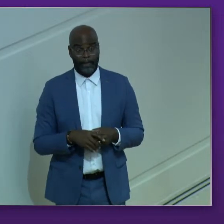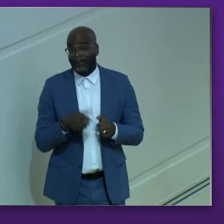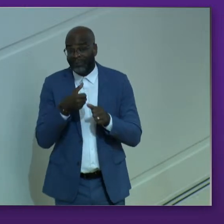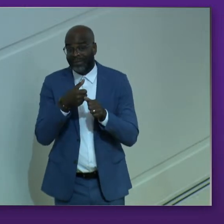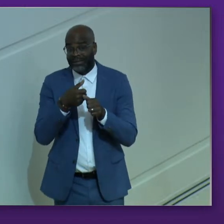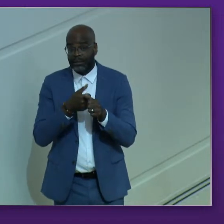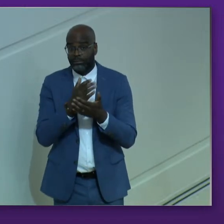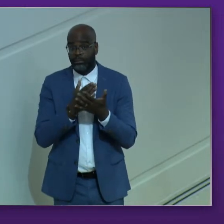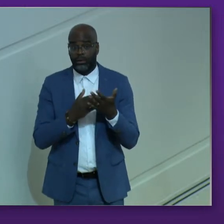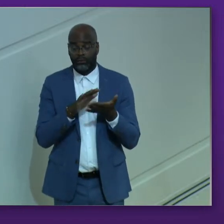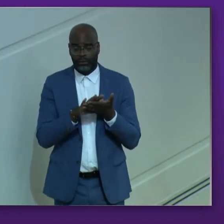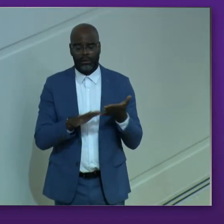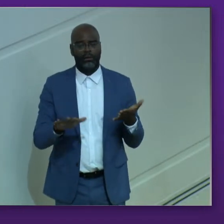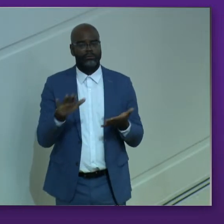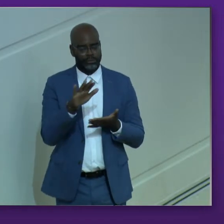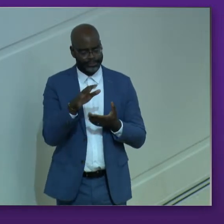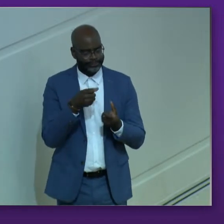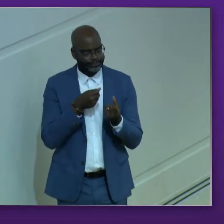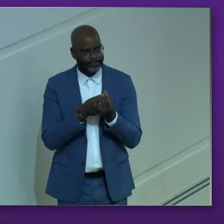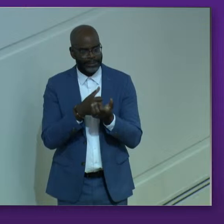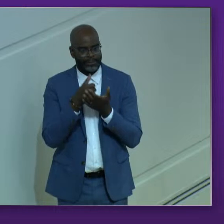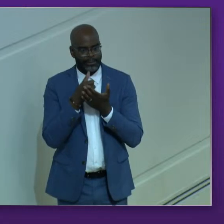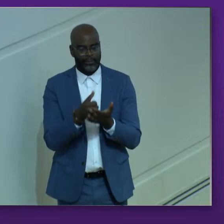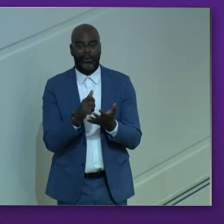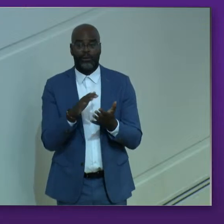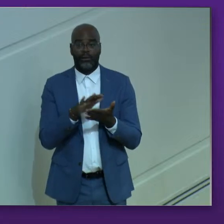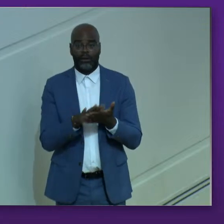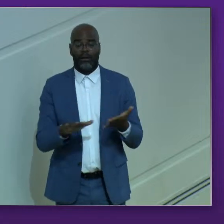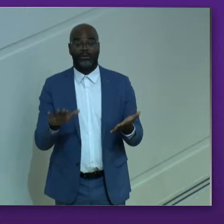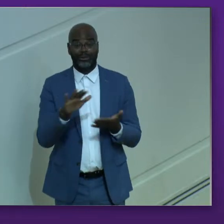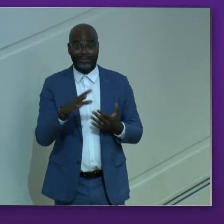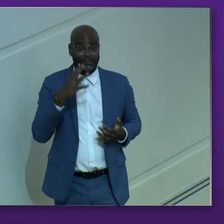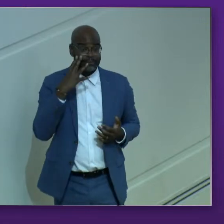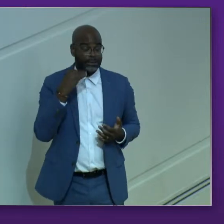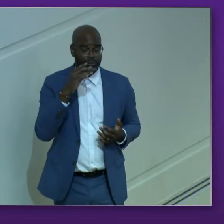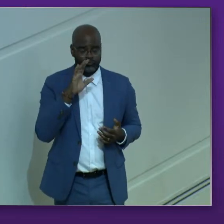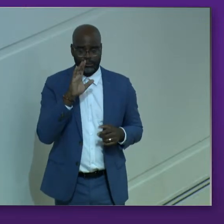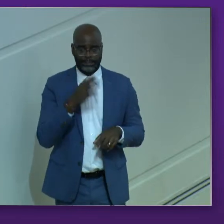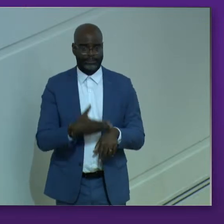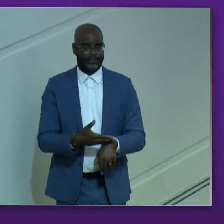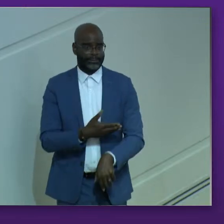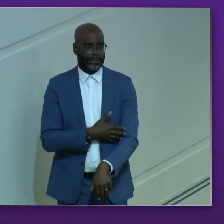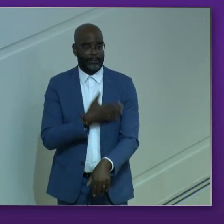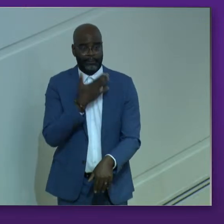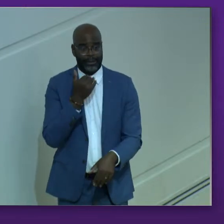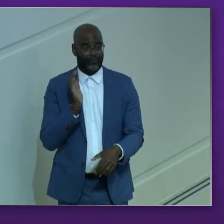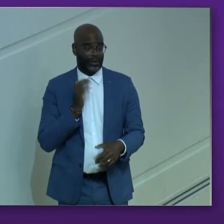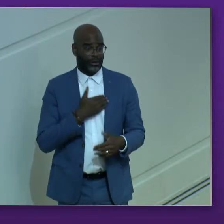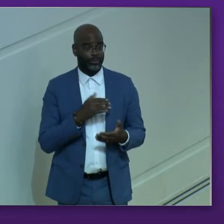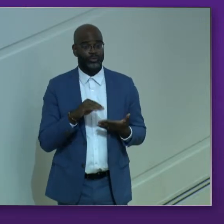COLLEGE HAS ACCOMPLISHED. THERE ARE ALSO MANY INITIATIVES THAT HAVE BROUGHT SIGNIFICANT CHANGE AND GROWTH FOR OUR